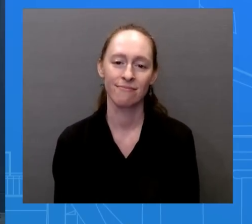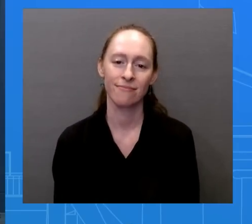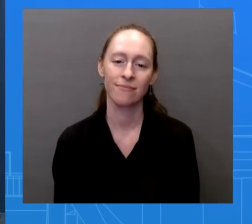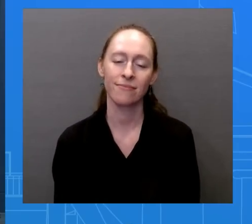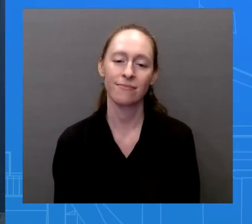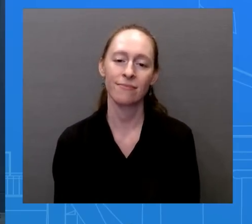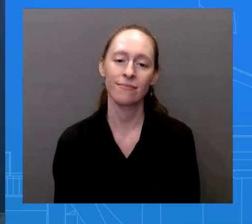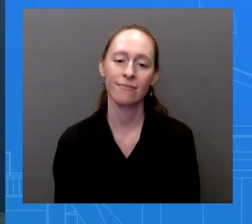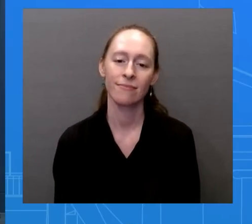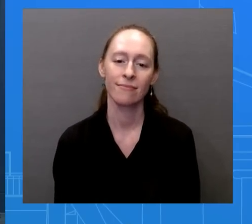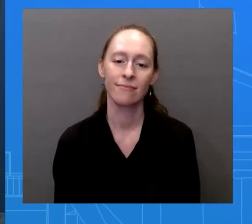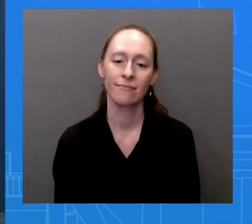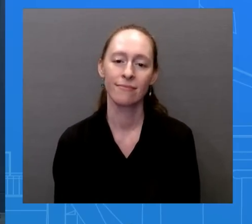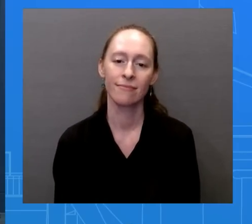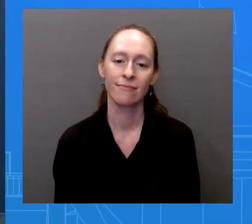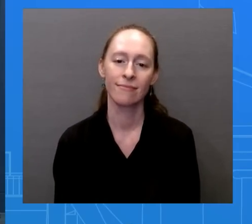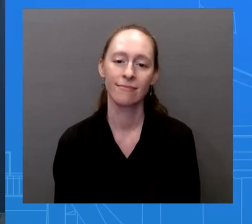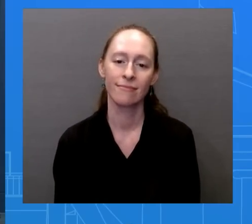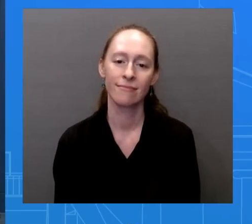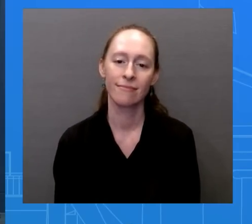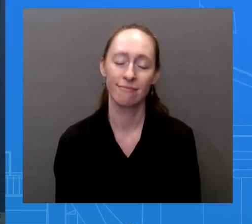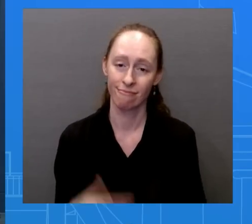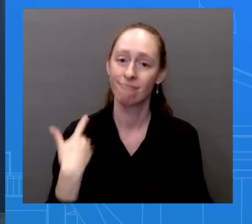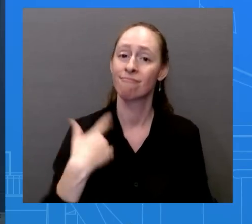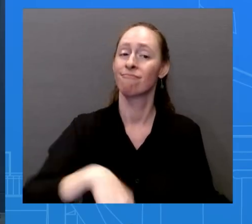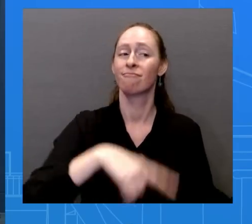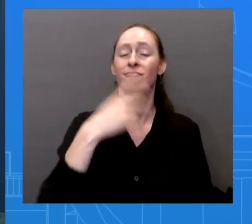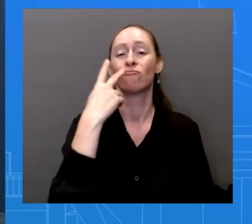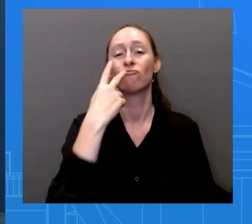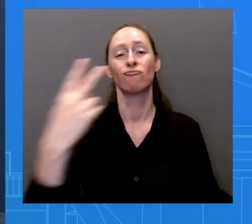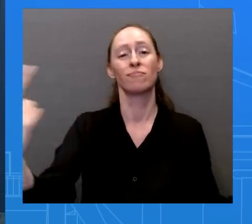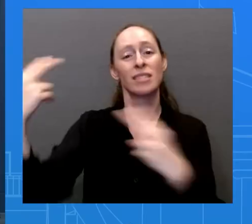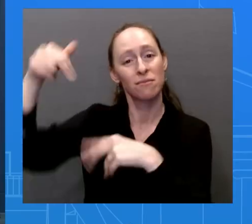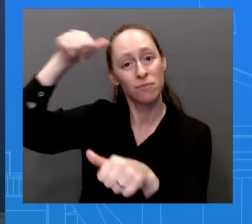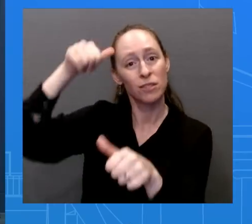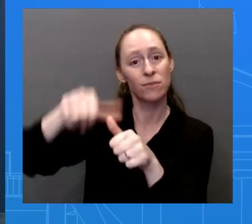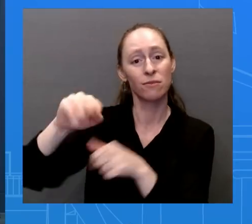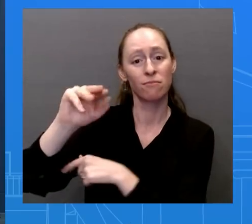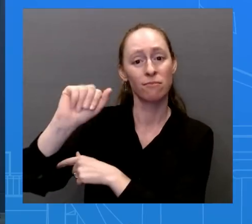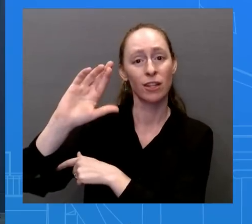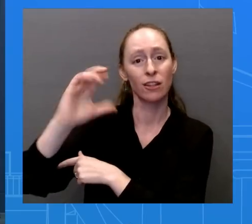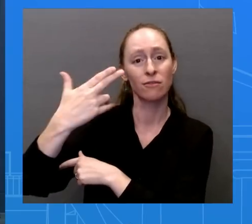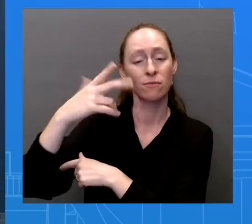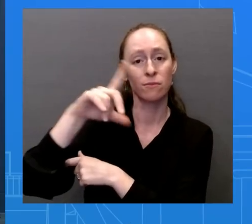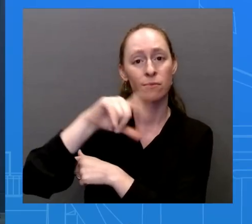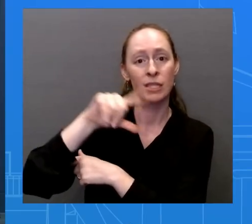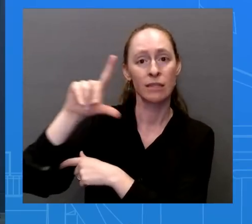here is the most remarkable fact: If you are up to date with your vaccines and if you get treated,